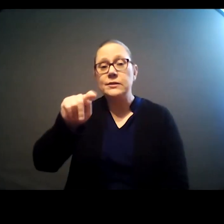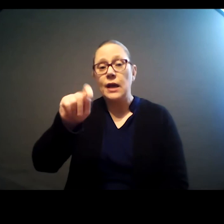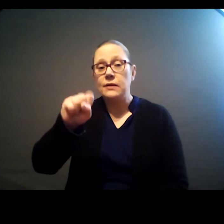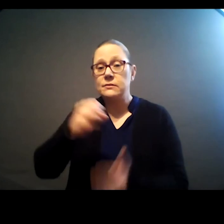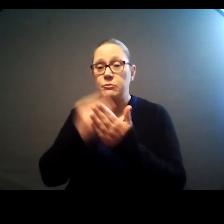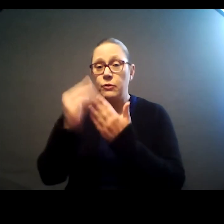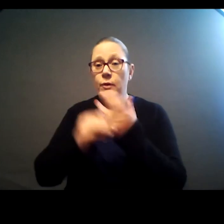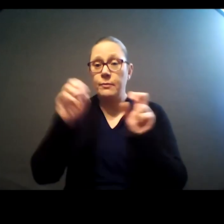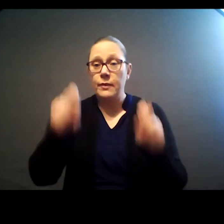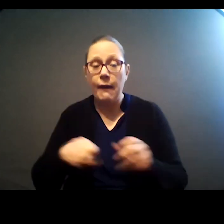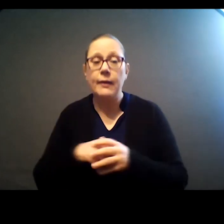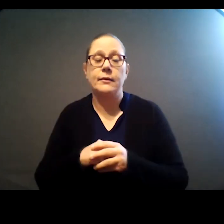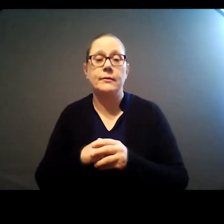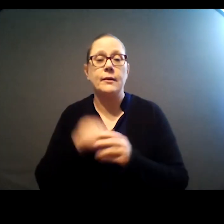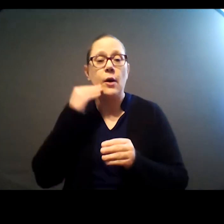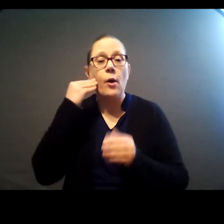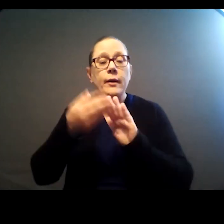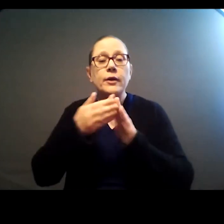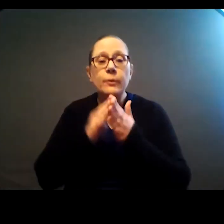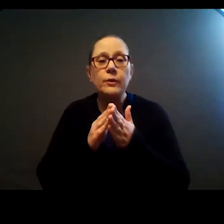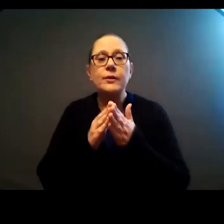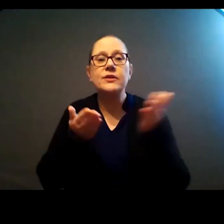develop their own home and community-based services they can develop their own durable